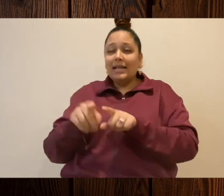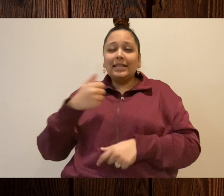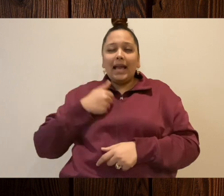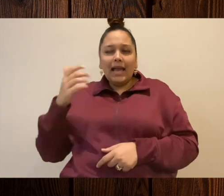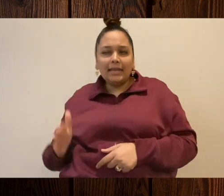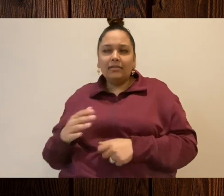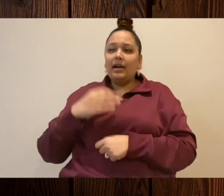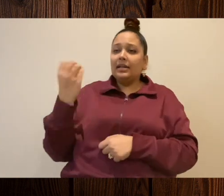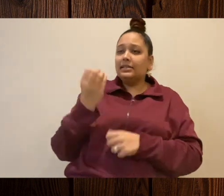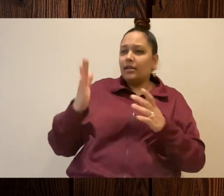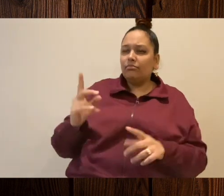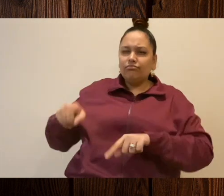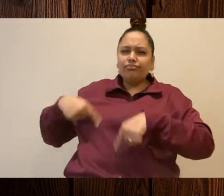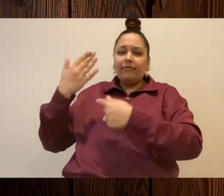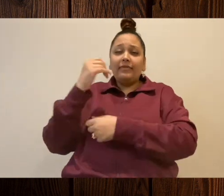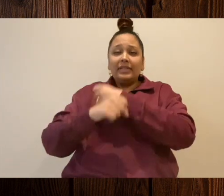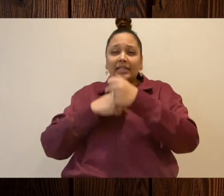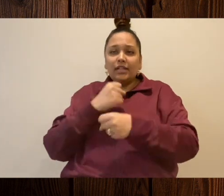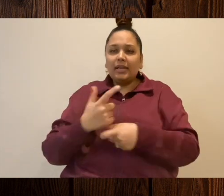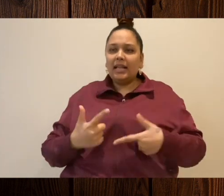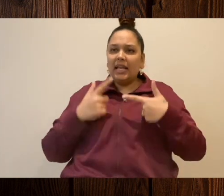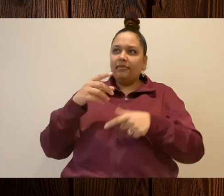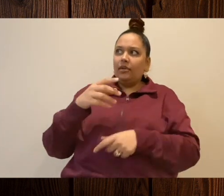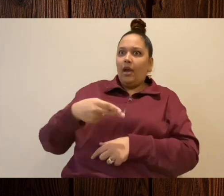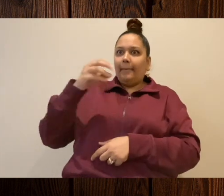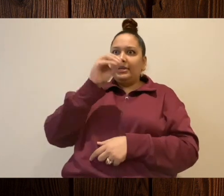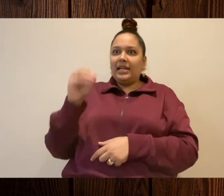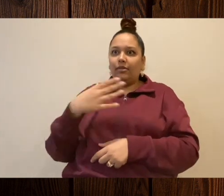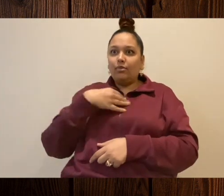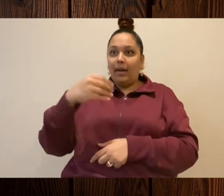write through using social justice, and equity, and